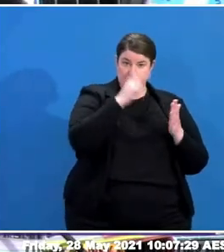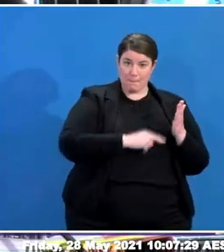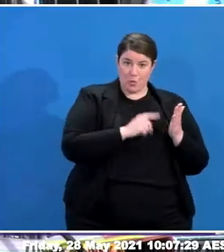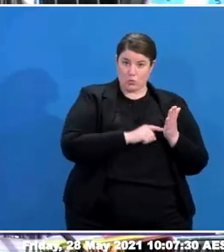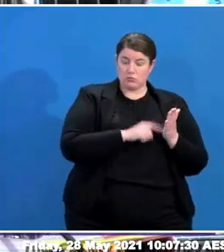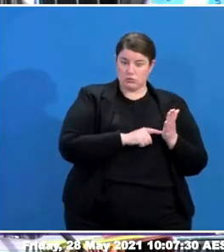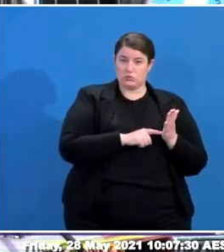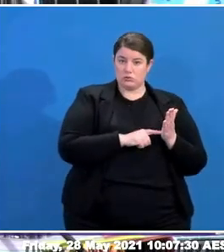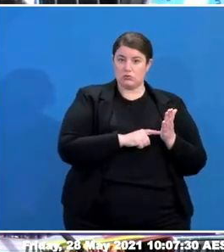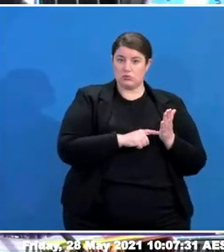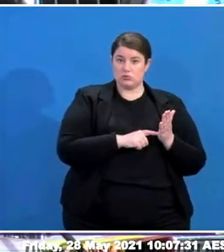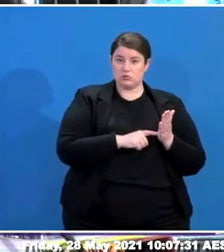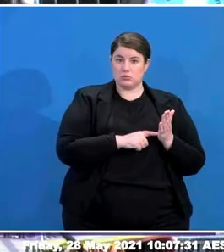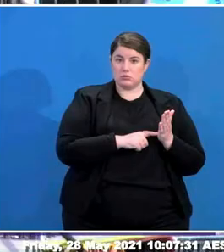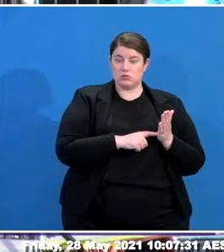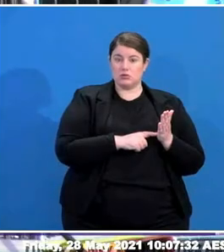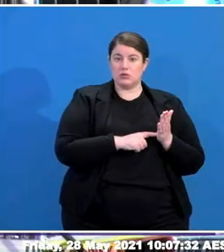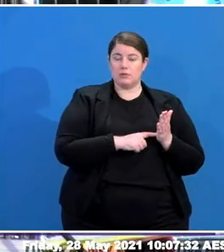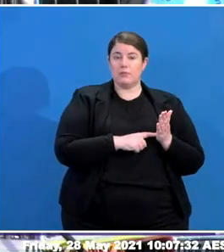back and have a look at that again, Commissioners, you will find that in